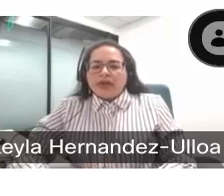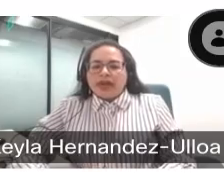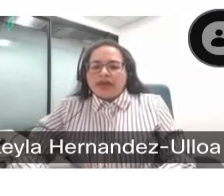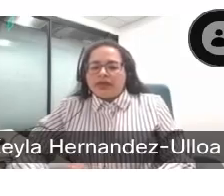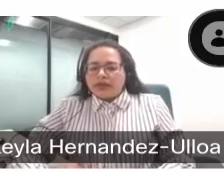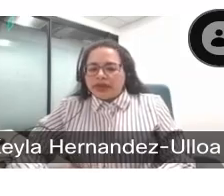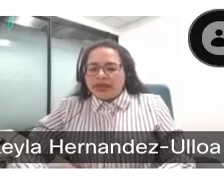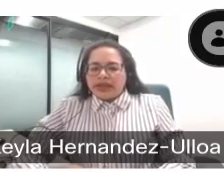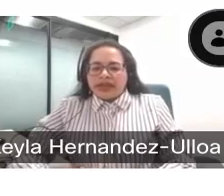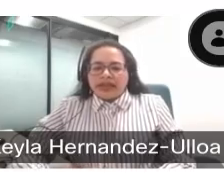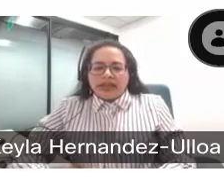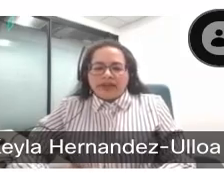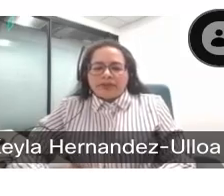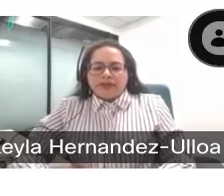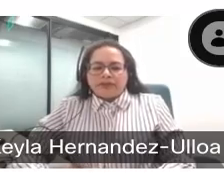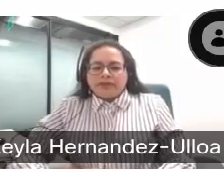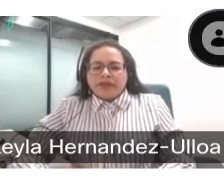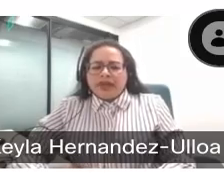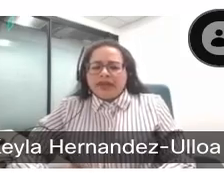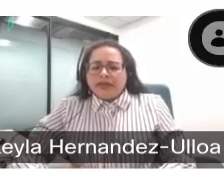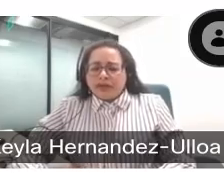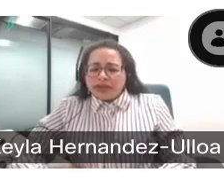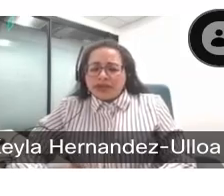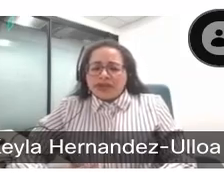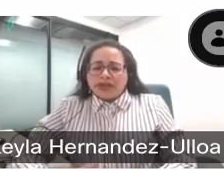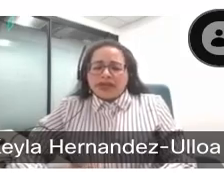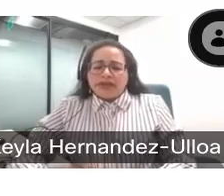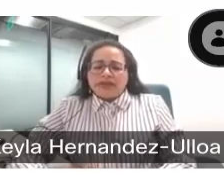We have included a link here, information to the